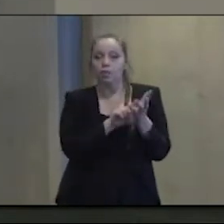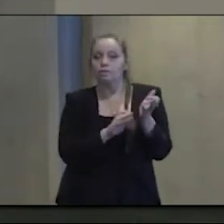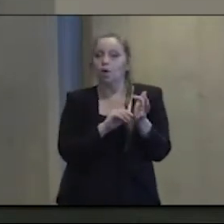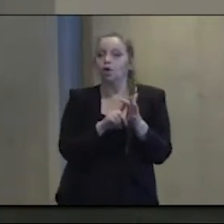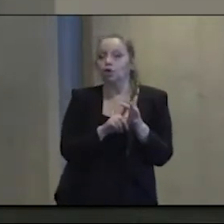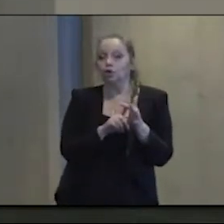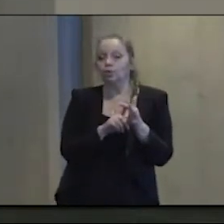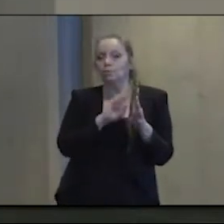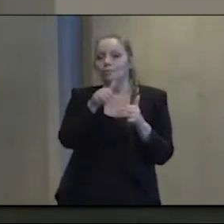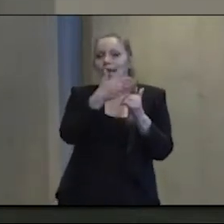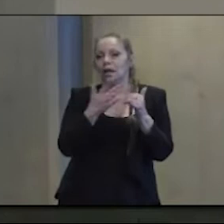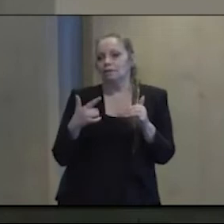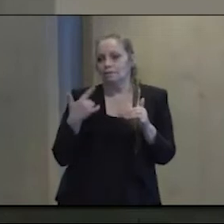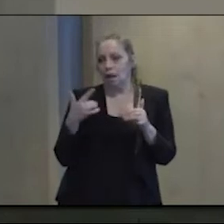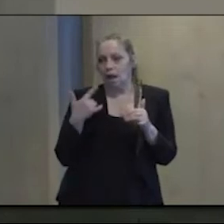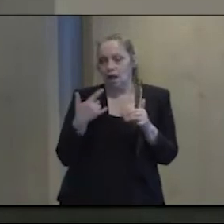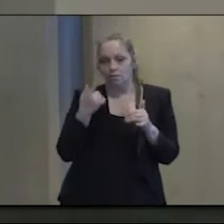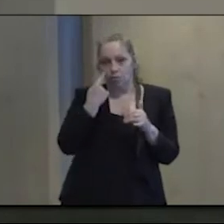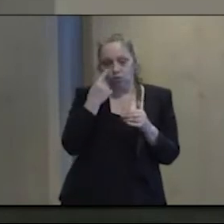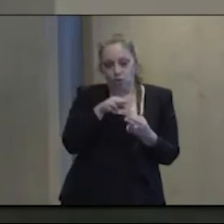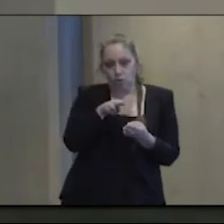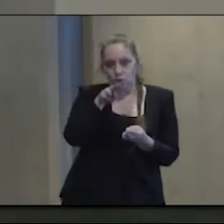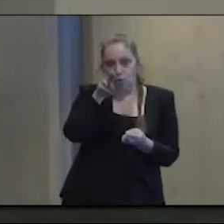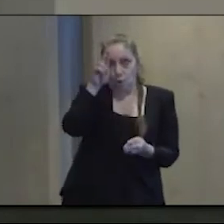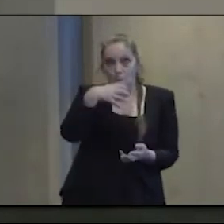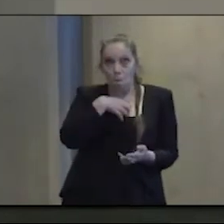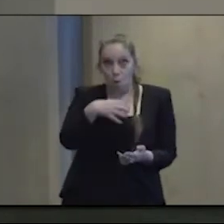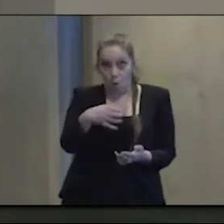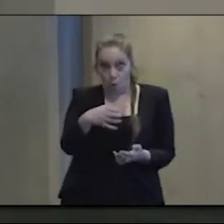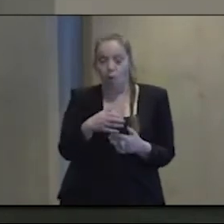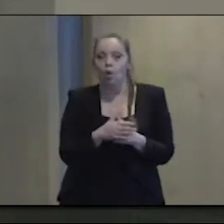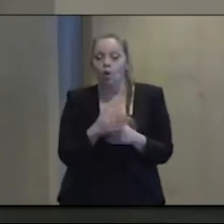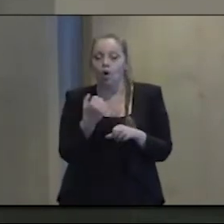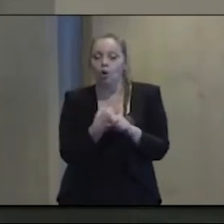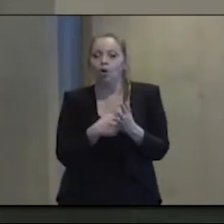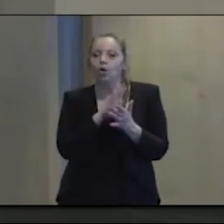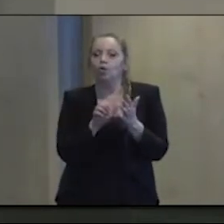life is expected to sharply increase in coming years. Griffith University researchers recently